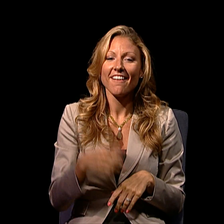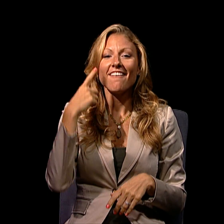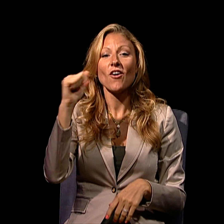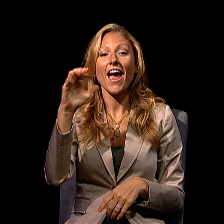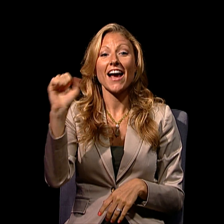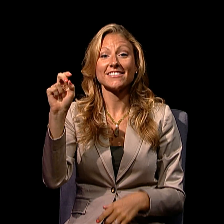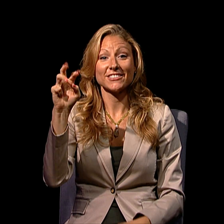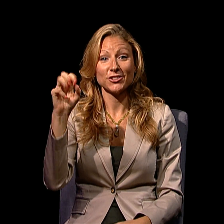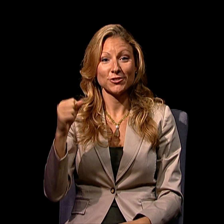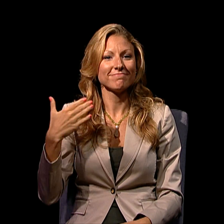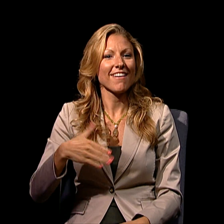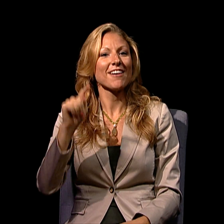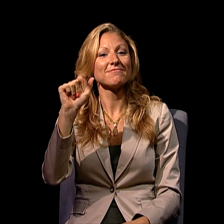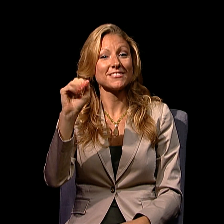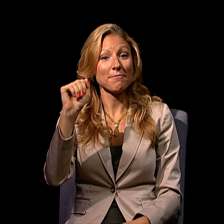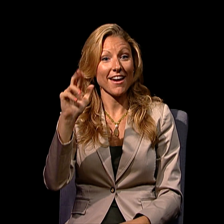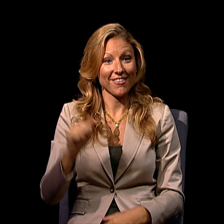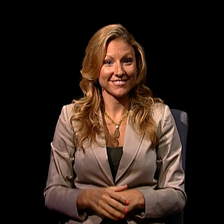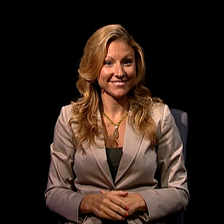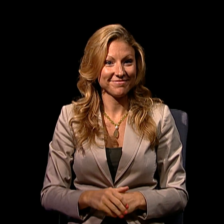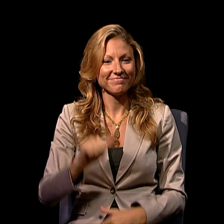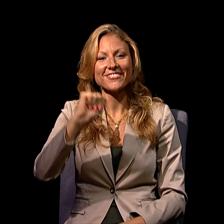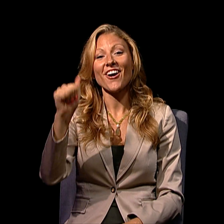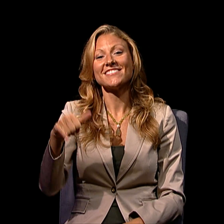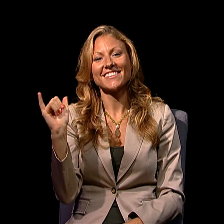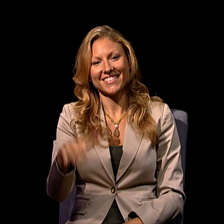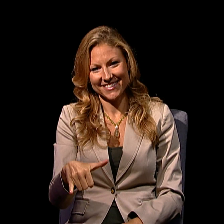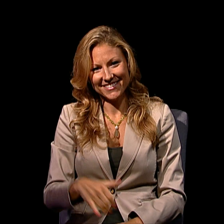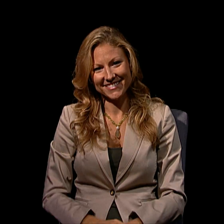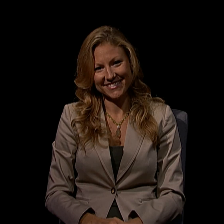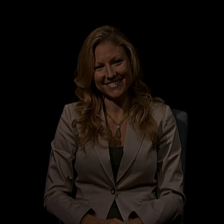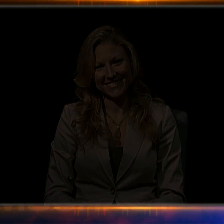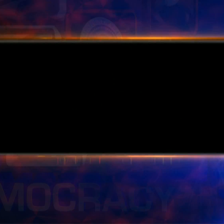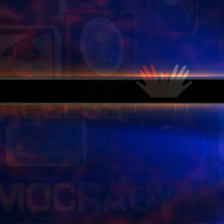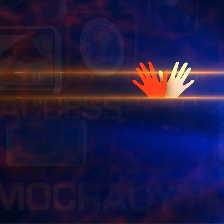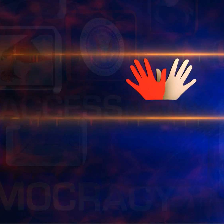FOR "ACCESS NEWS" I'M TAMARA AND THAT'S AUSTIN.